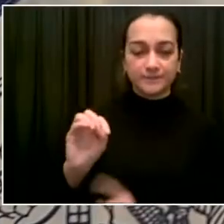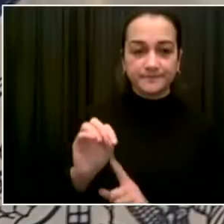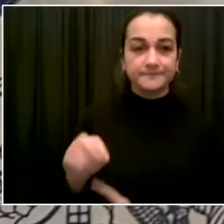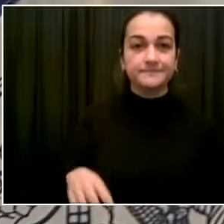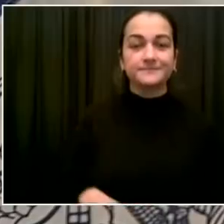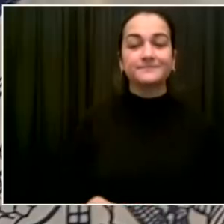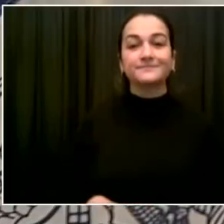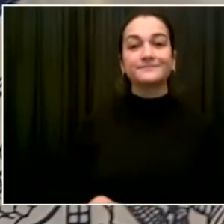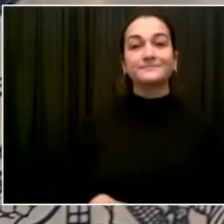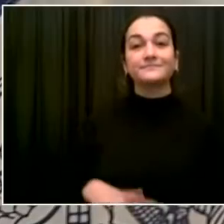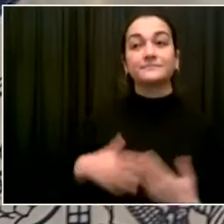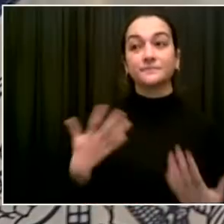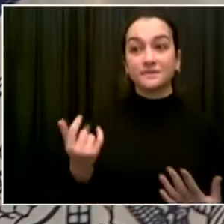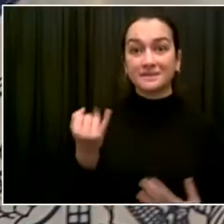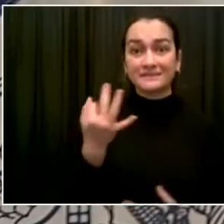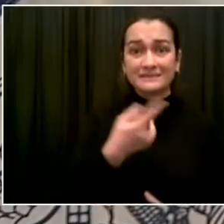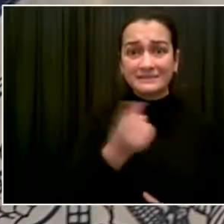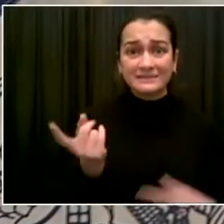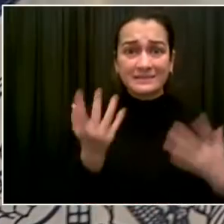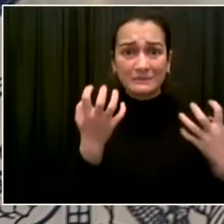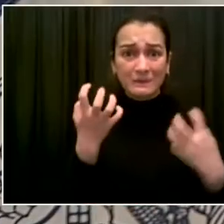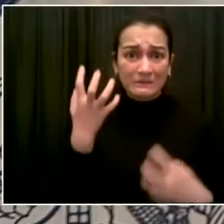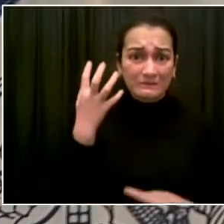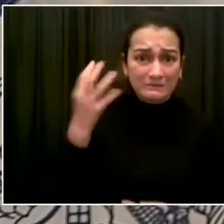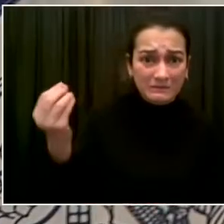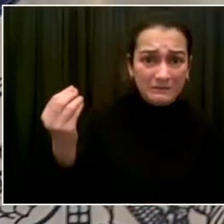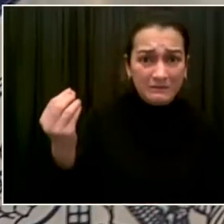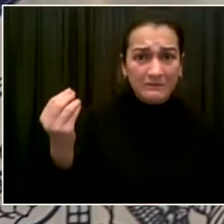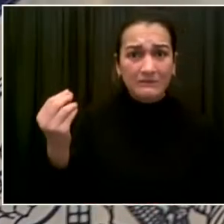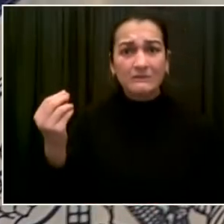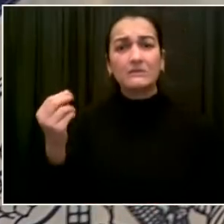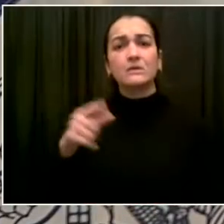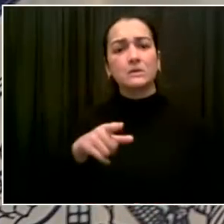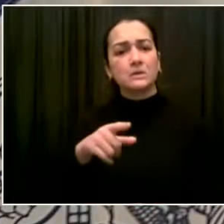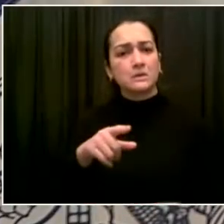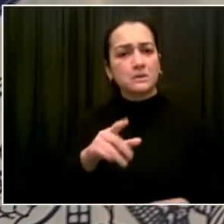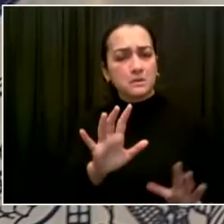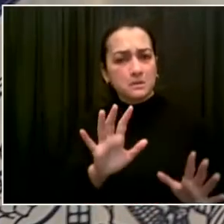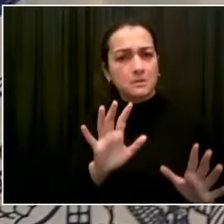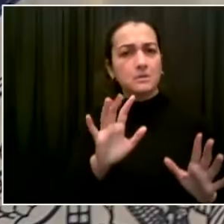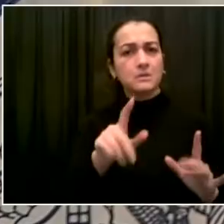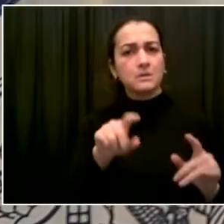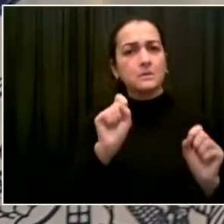BEFORE CHRISTMAS AND WORK WITH CLOSELY WITH THE TIMES SQRUAE ALLIANCE. FOLKS YOU'RE